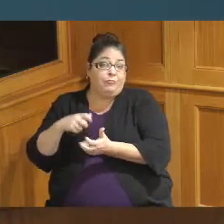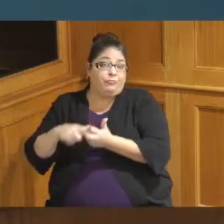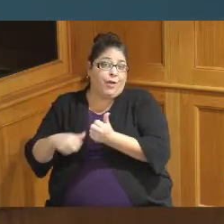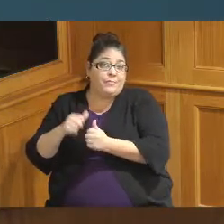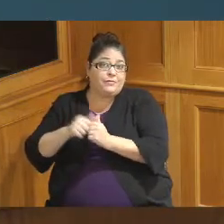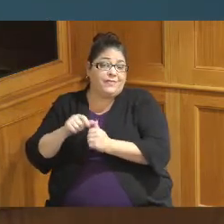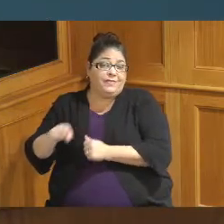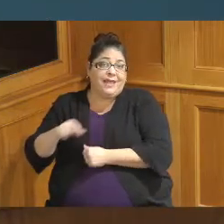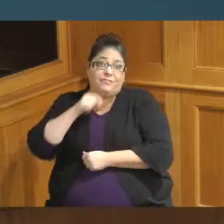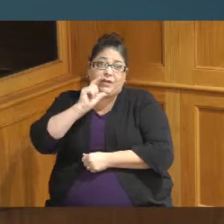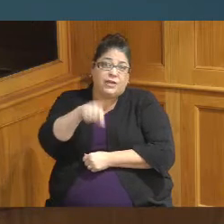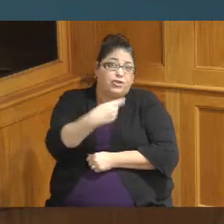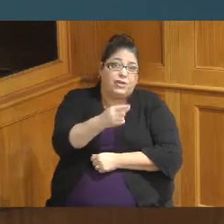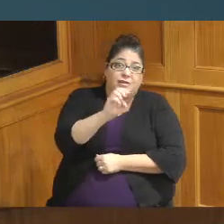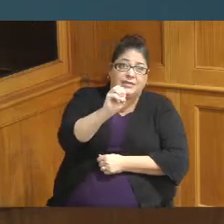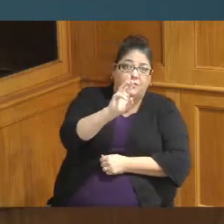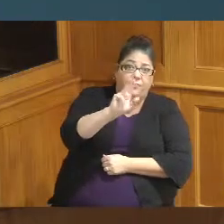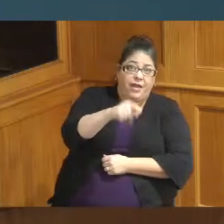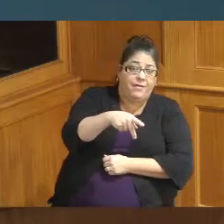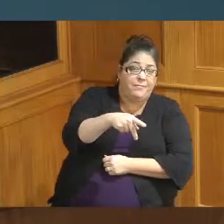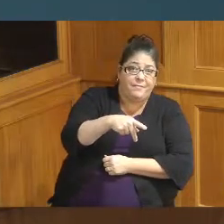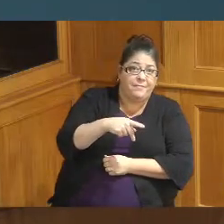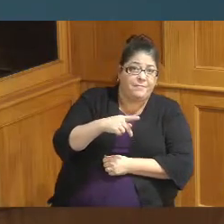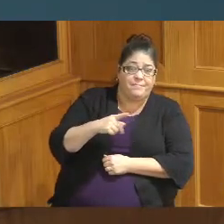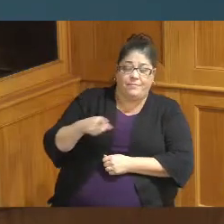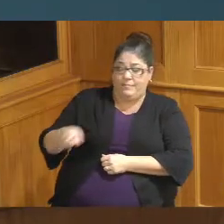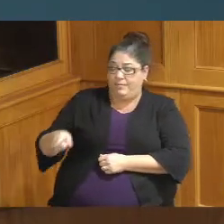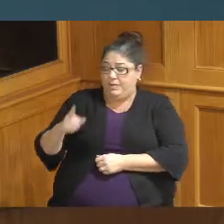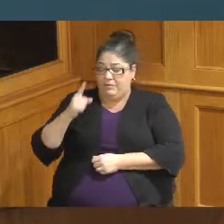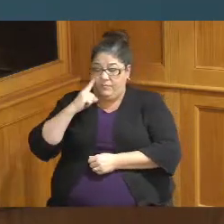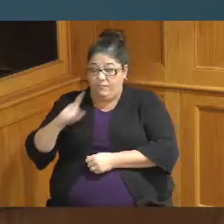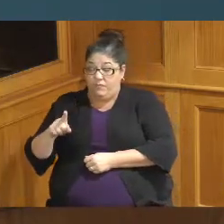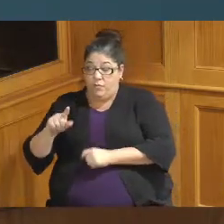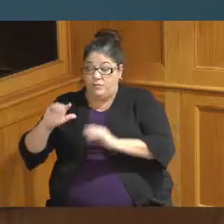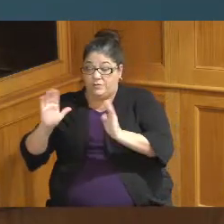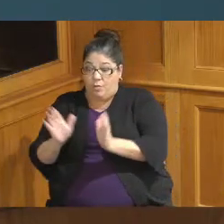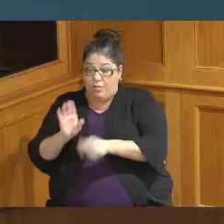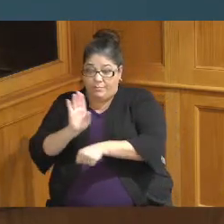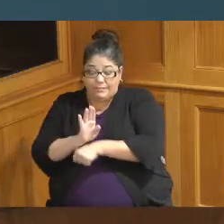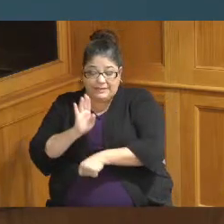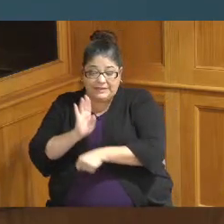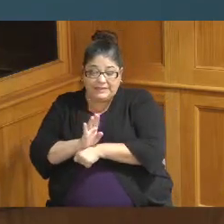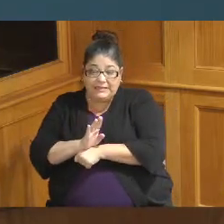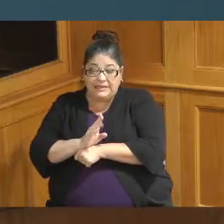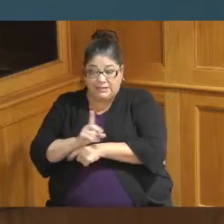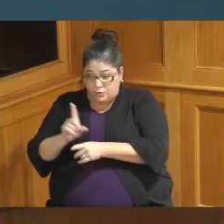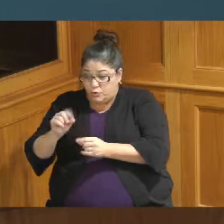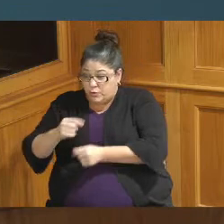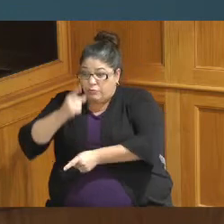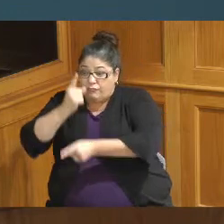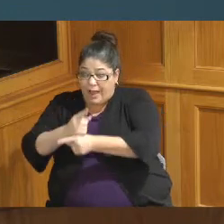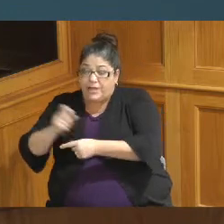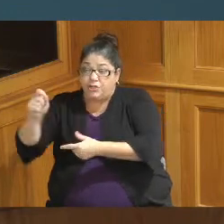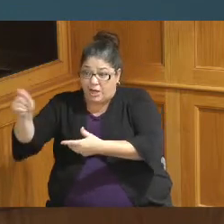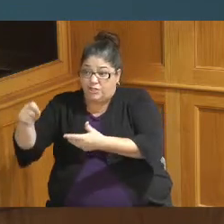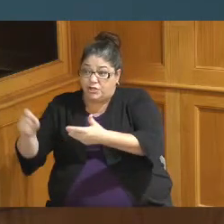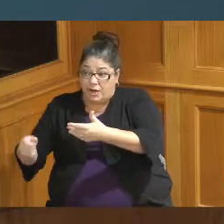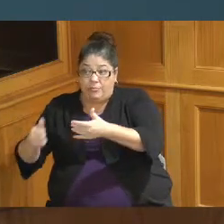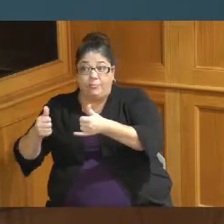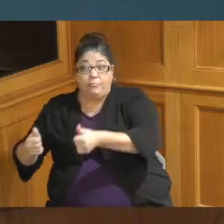ERAP program we got paying problems with small businesses that's doing it right so I would just